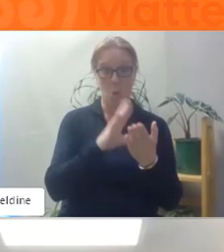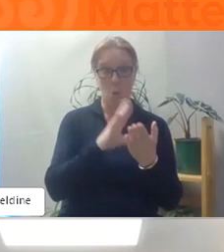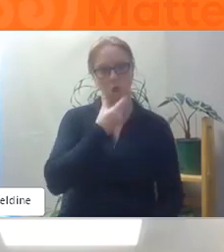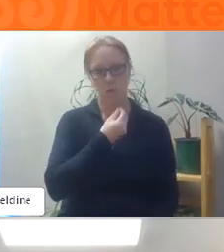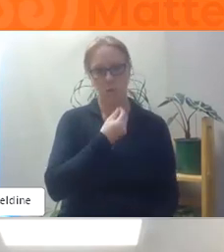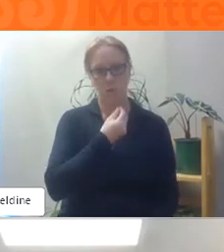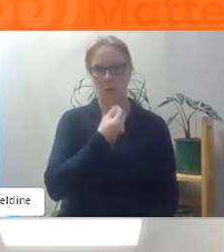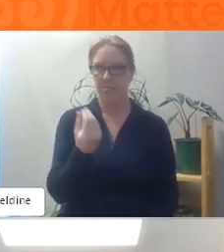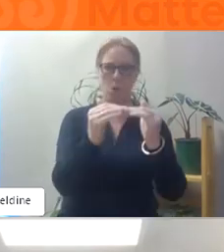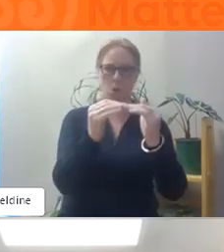And then practical strategies that are equitable for everybody, like,